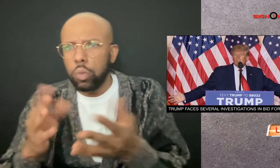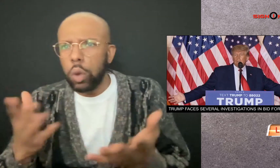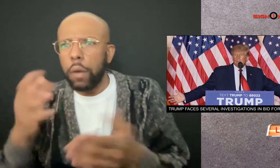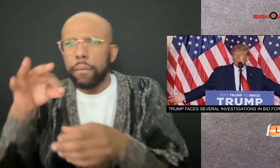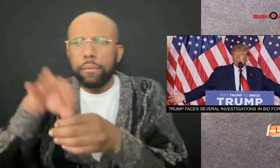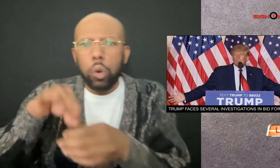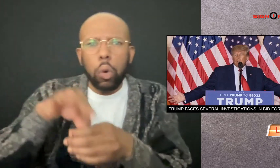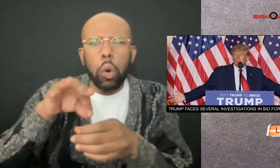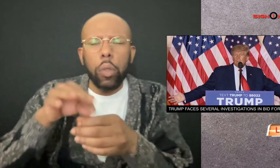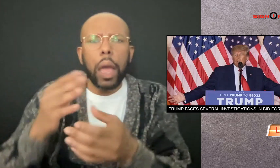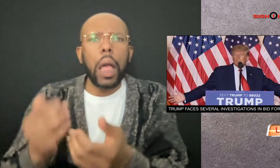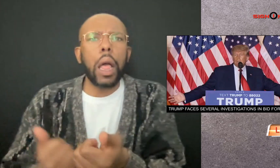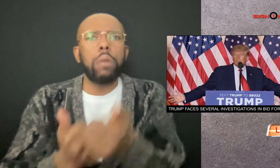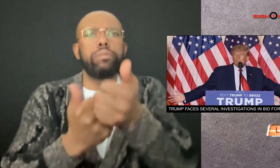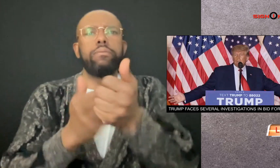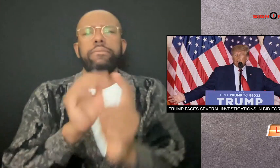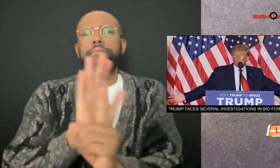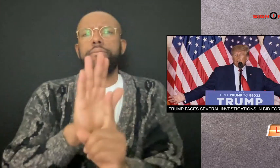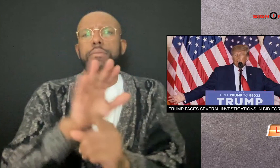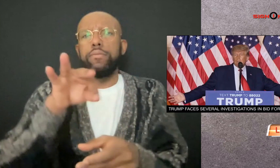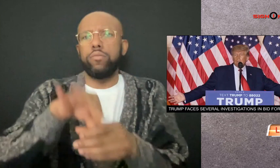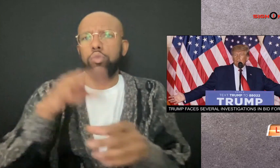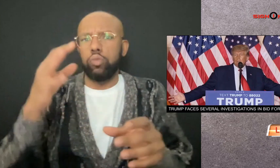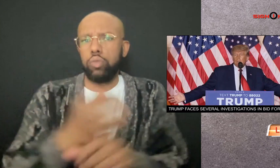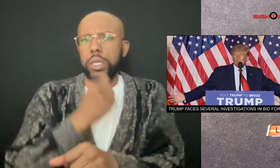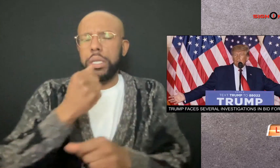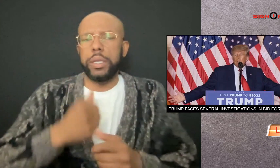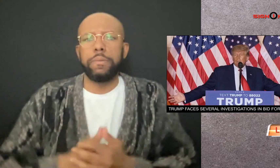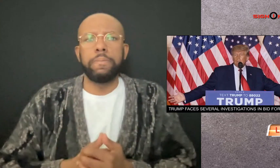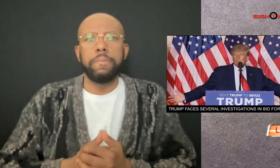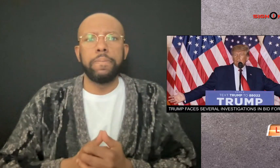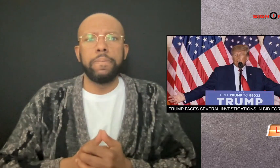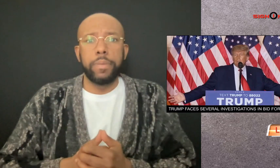Trump pressing Georgia officials to find the votes to help him win